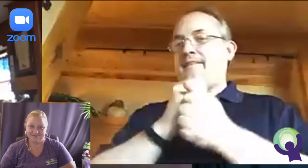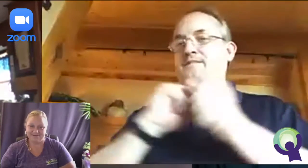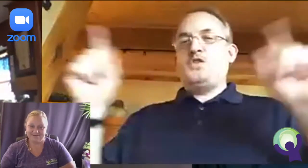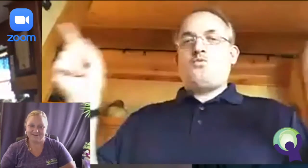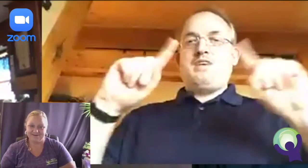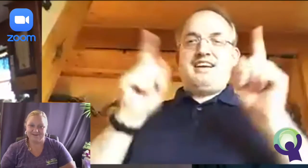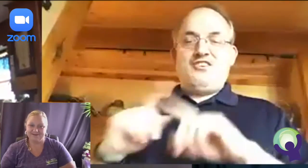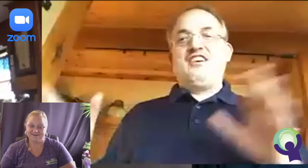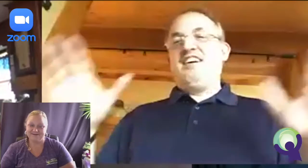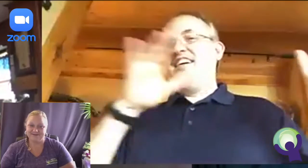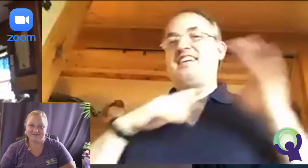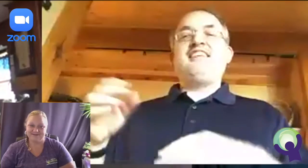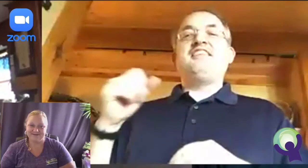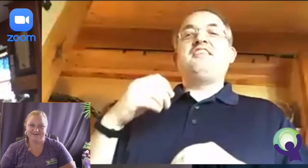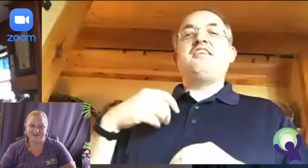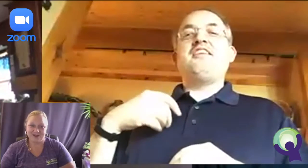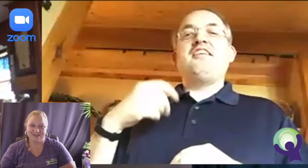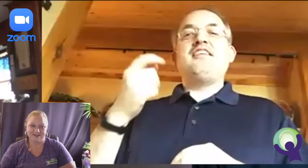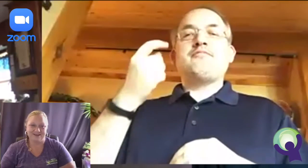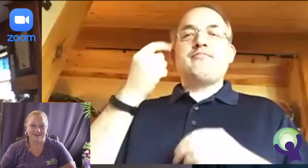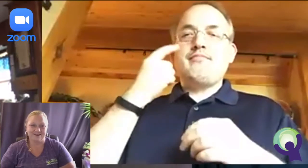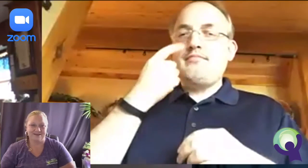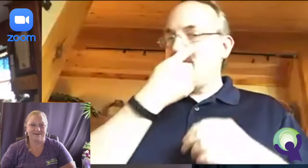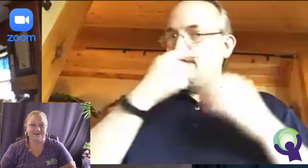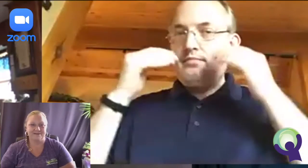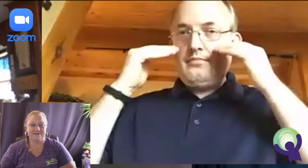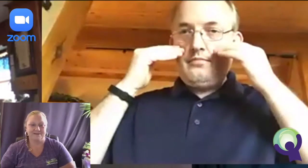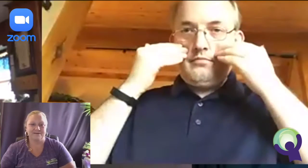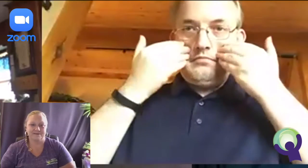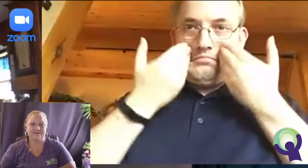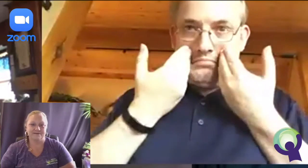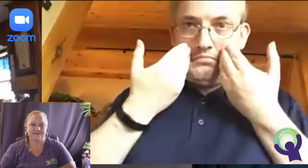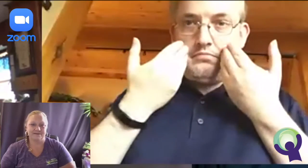has become really the norm. It's been become so prevalent everywhere and so